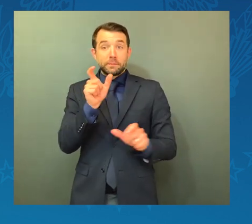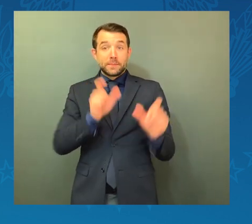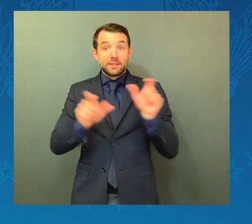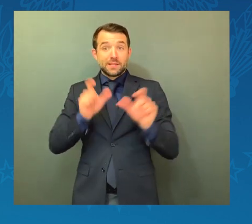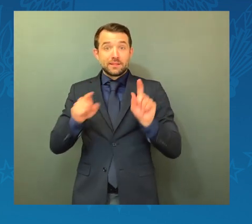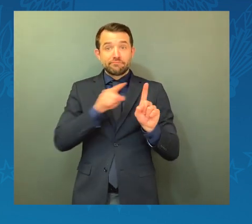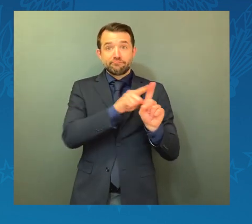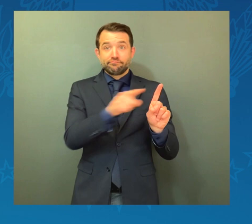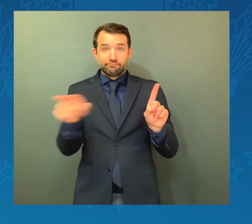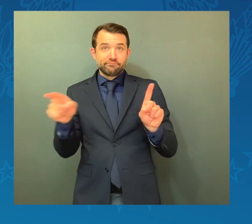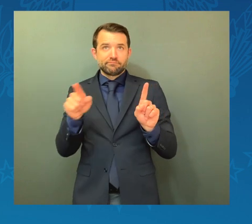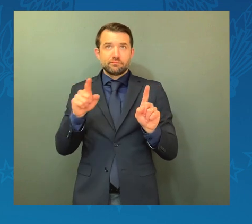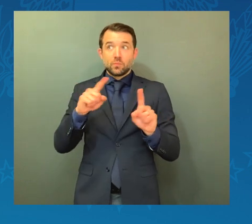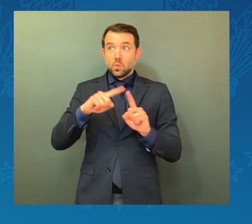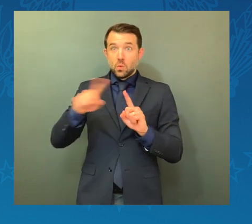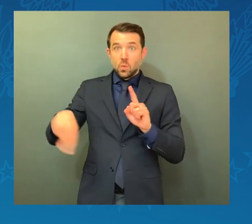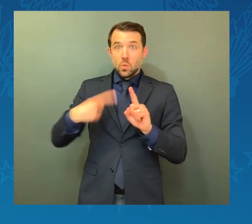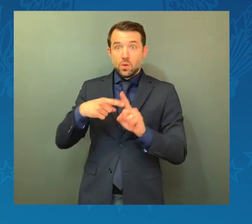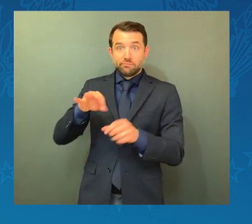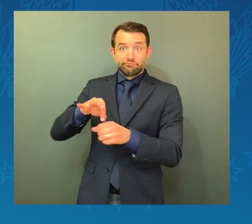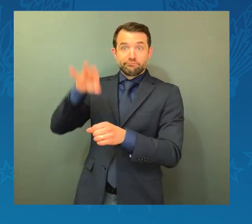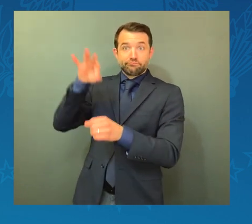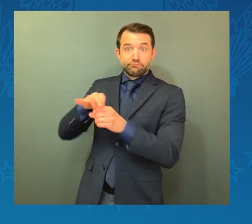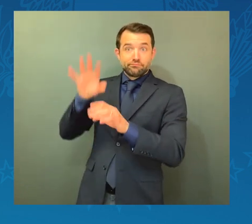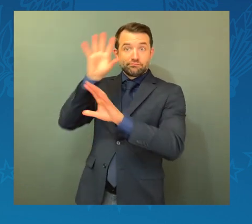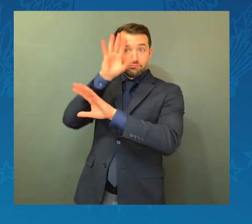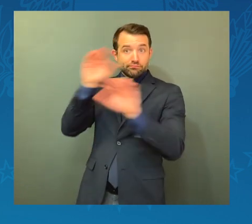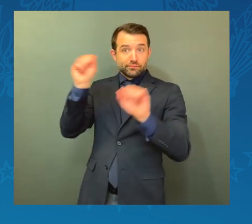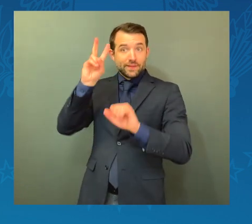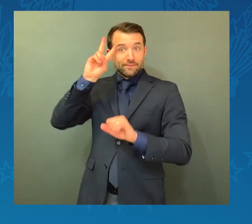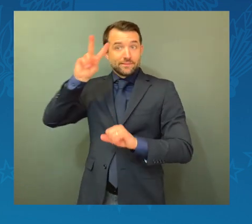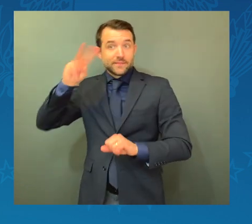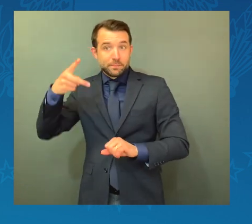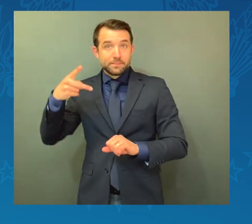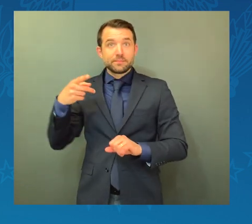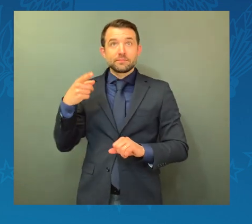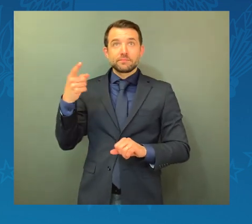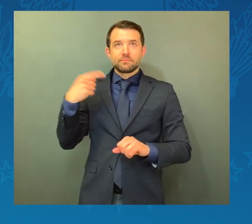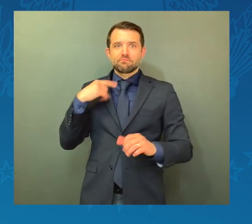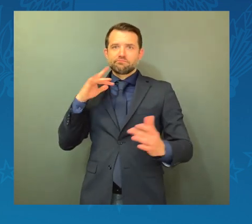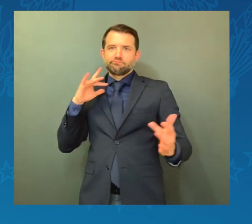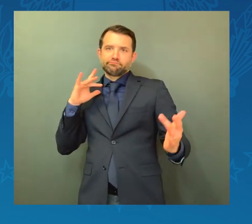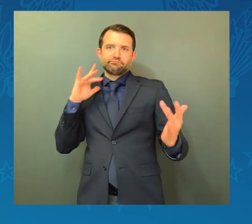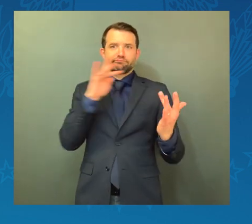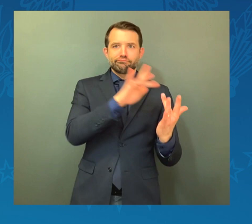because this has been a very longstanding area of focus and priority for me, which is to support our small businesses.